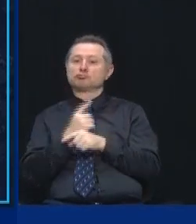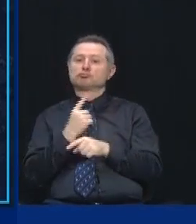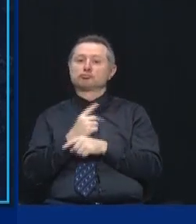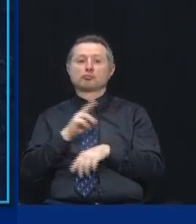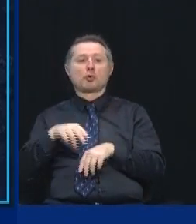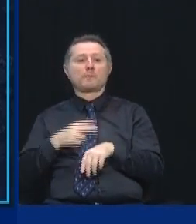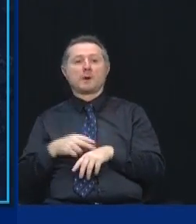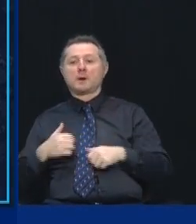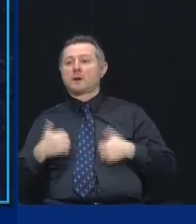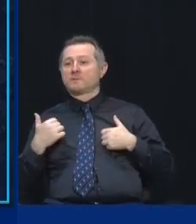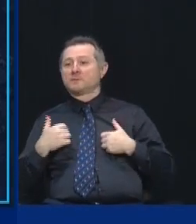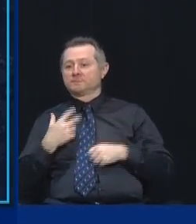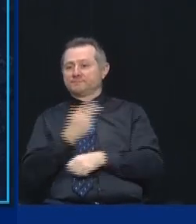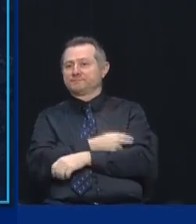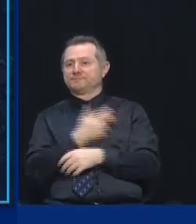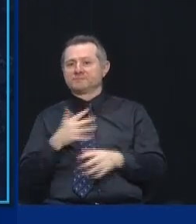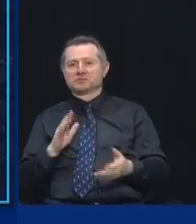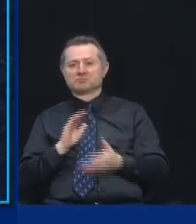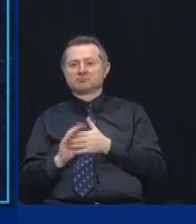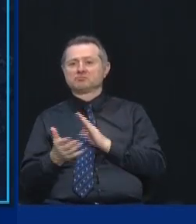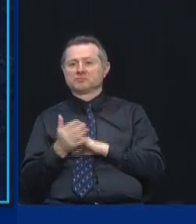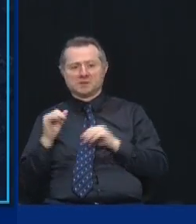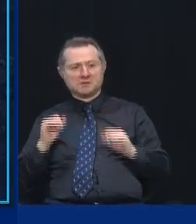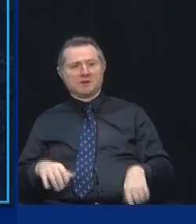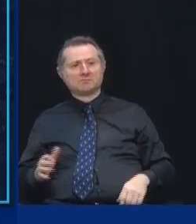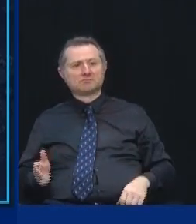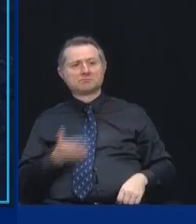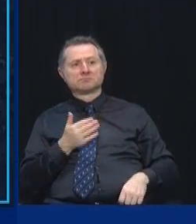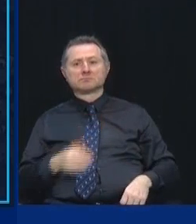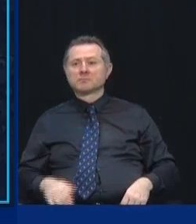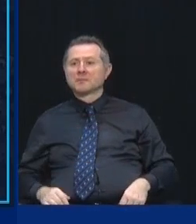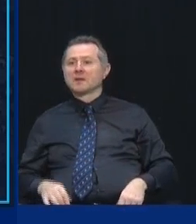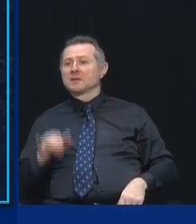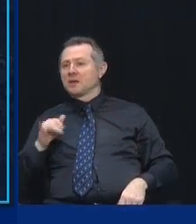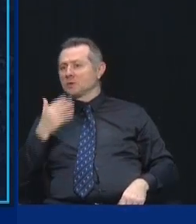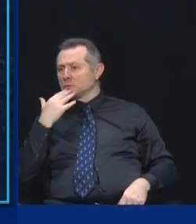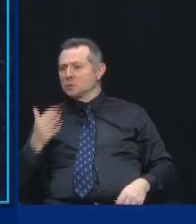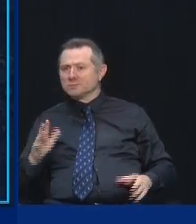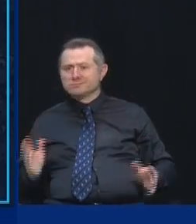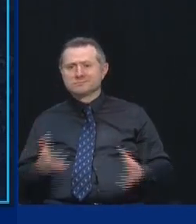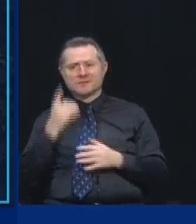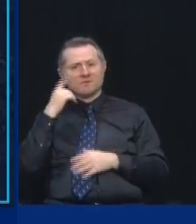VACCINATED IN ANOTHER COUNTRY, THEN THOSE PEOPLE, LIFE SHOULD BE RETURNING TO NORMAL.